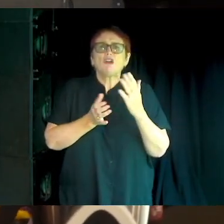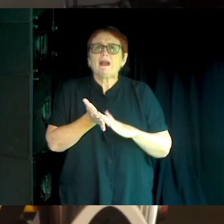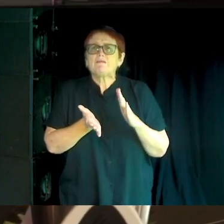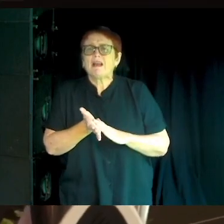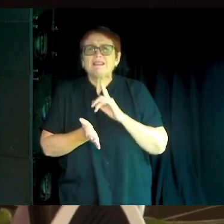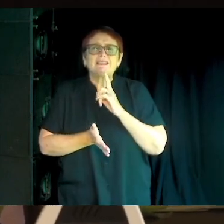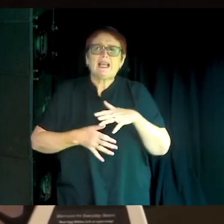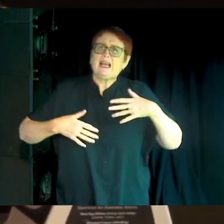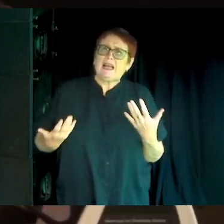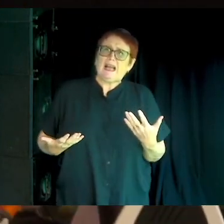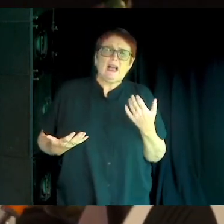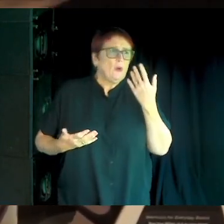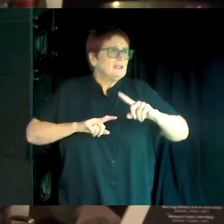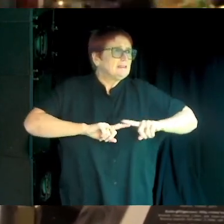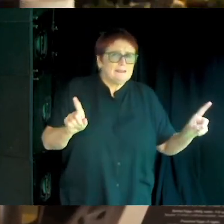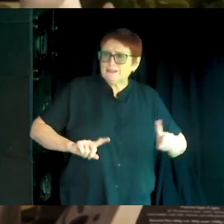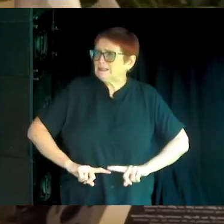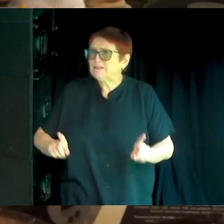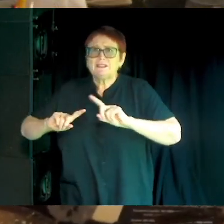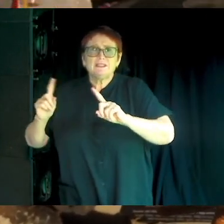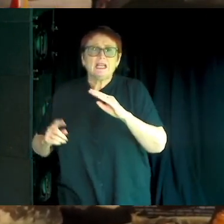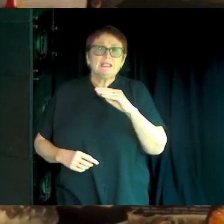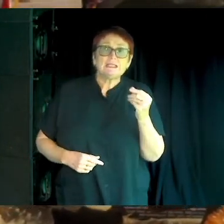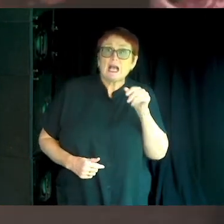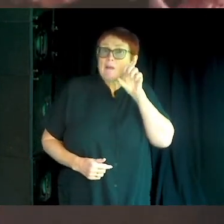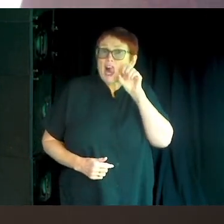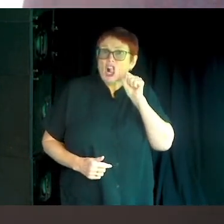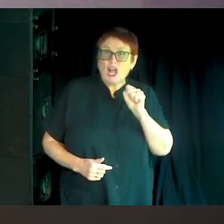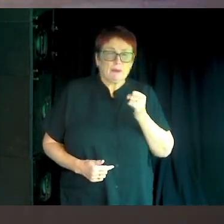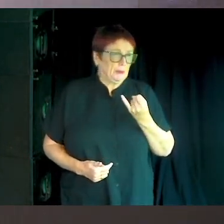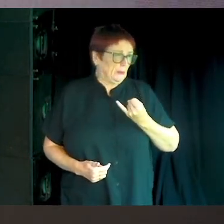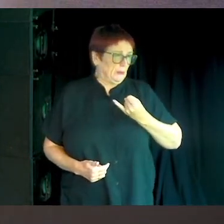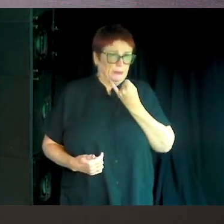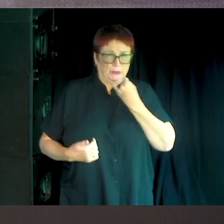it's different some of them really sour some of them not so sour depending on the seasons